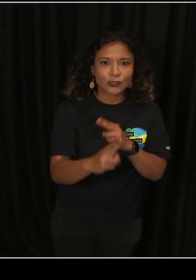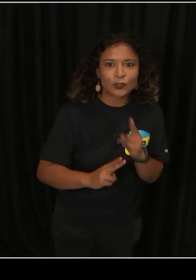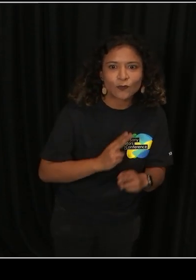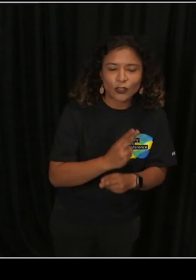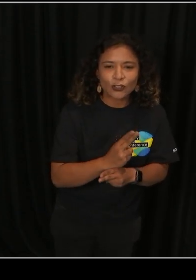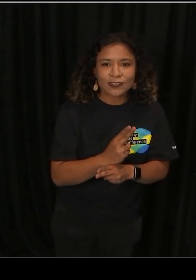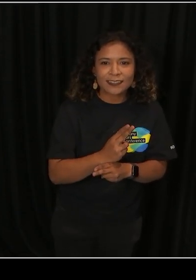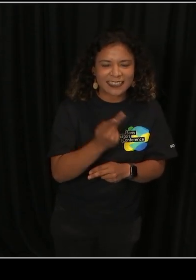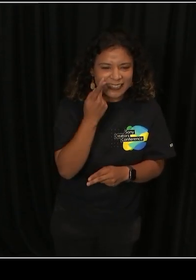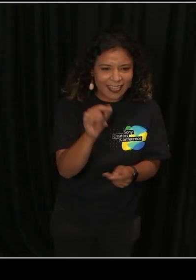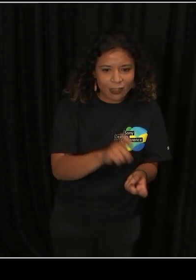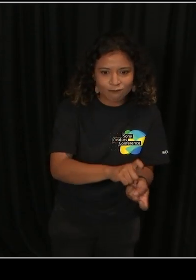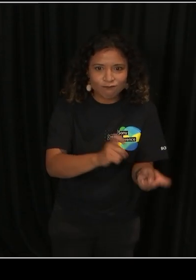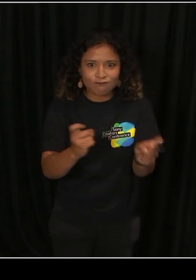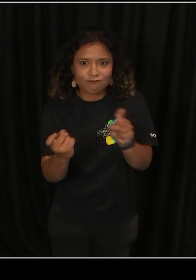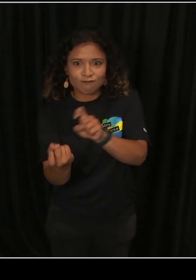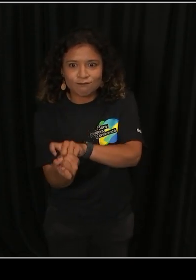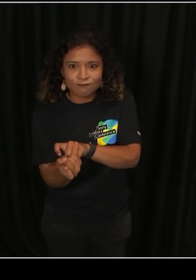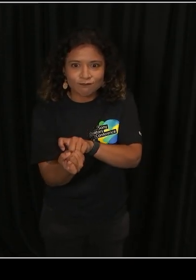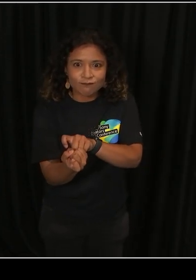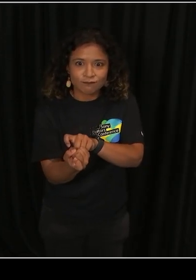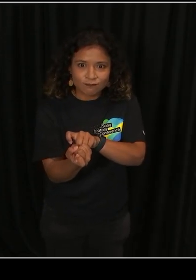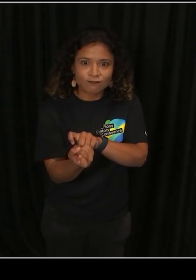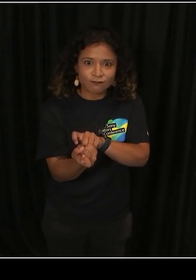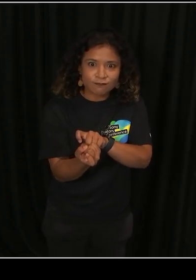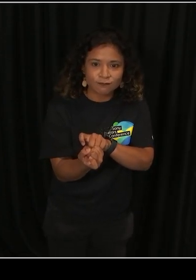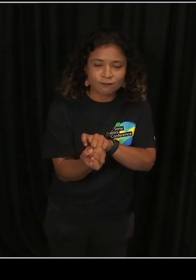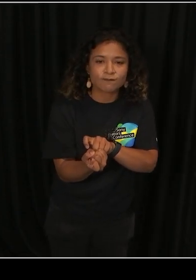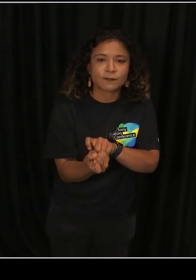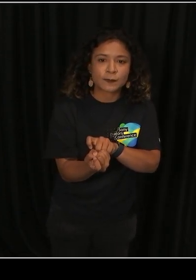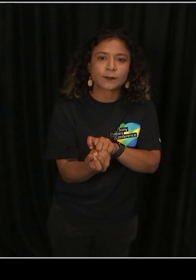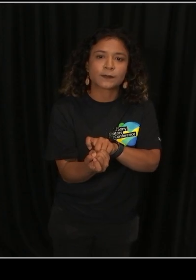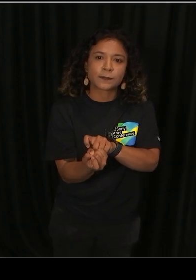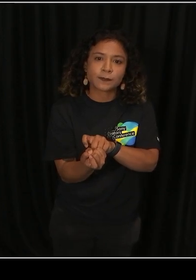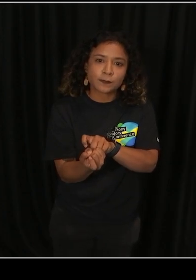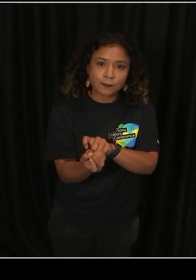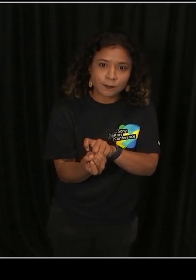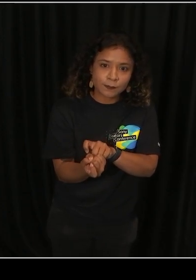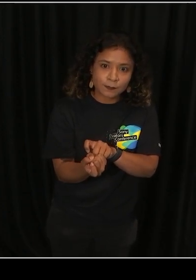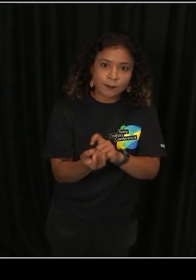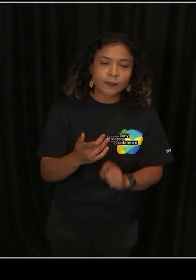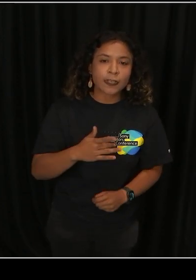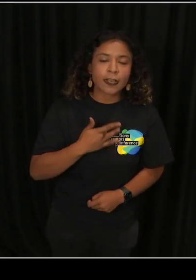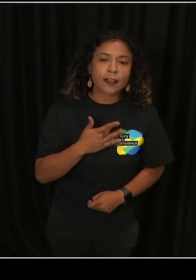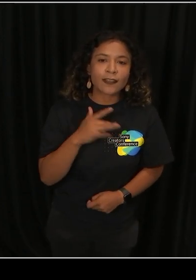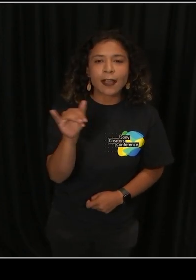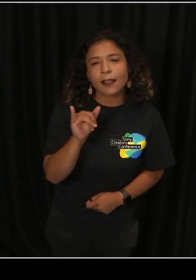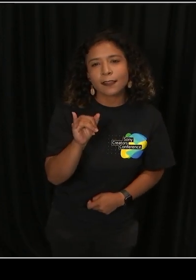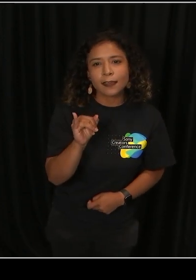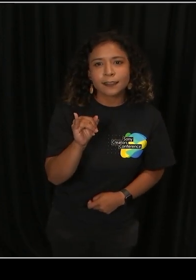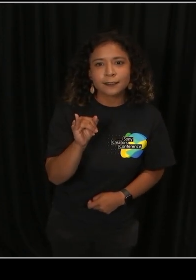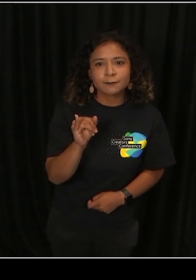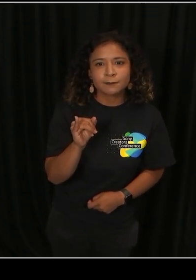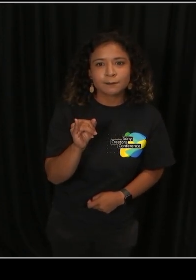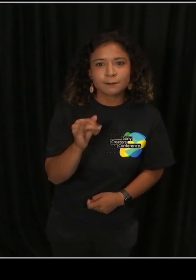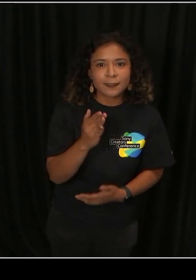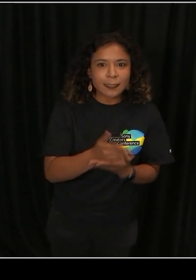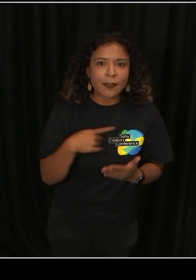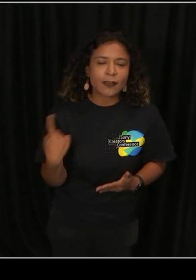and also Big City, Disney kid's things. I feel like that will stimulate many creators to come up